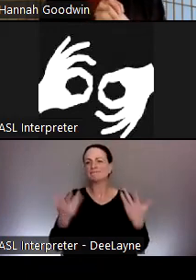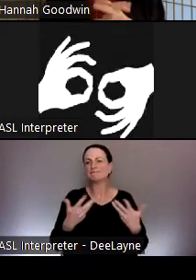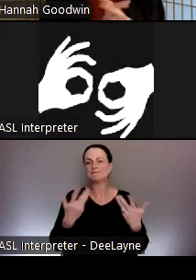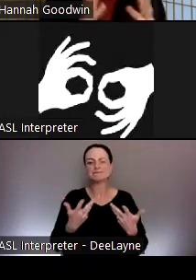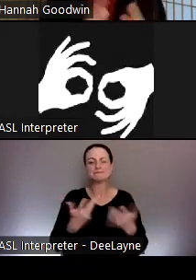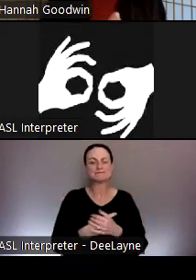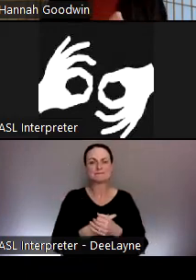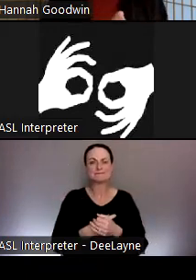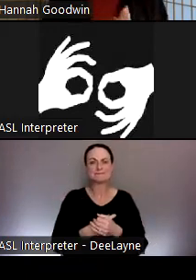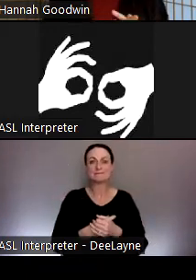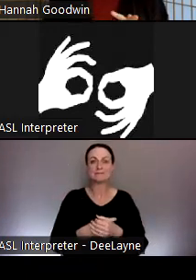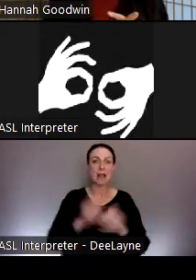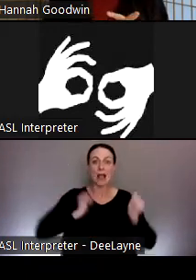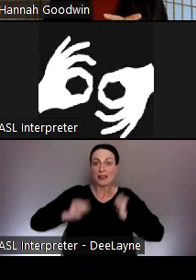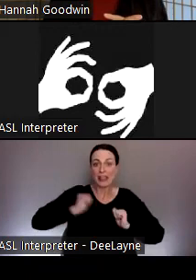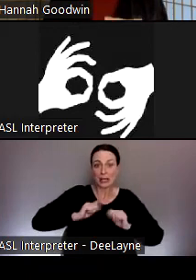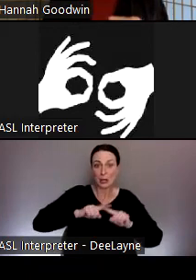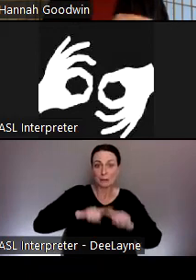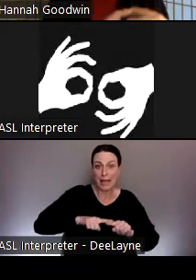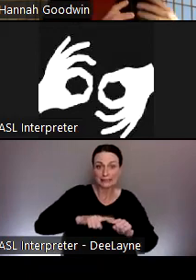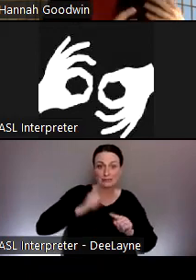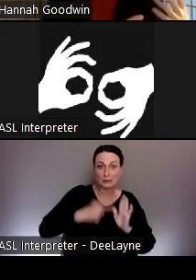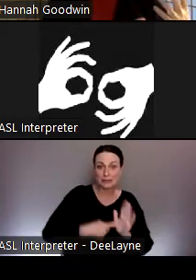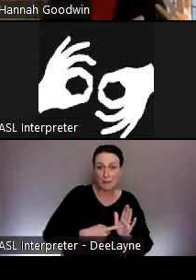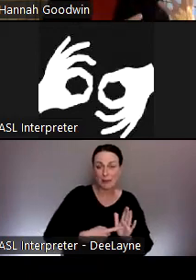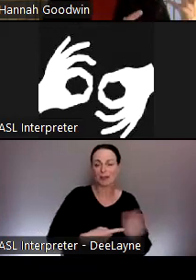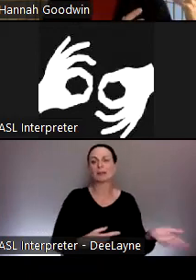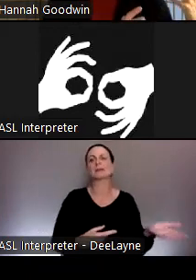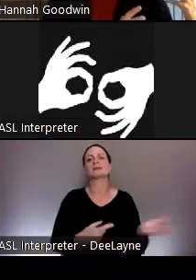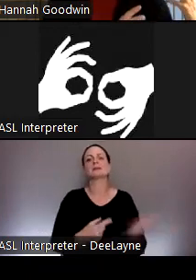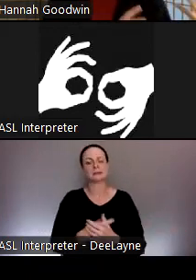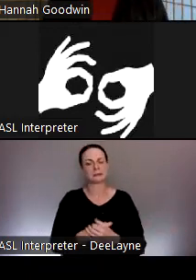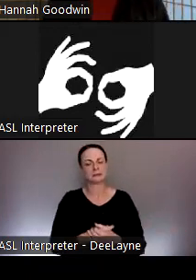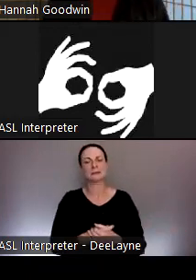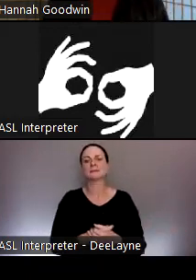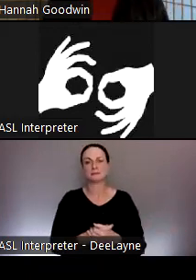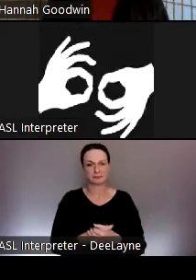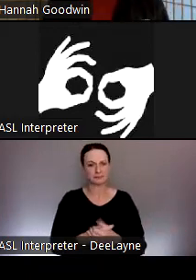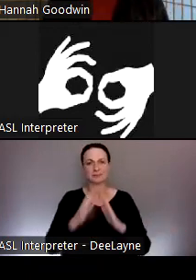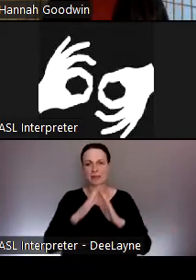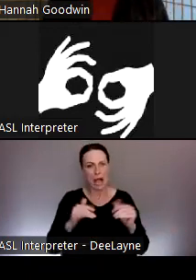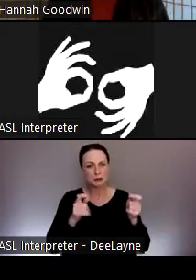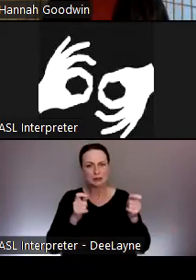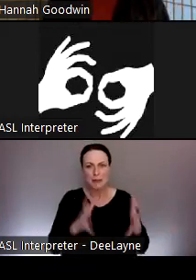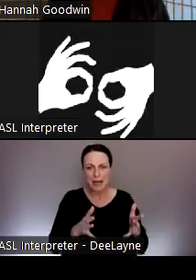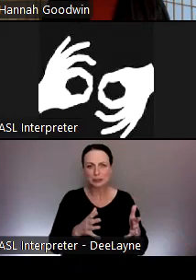it could be theater-based, for example, with a house manager sharing,